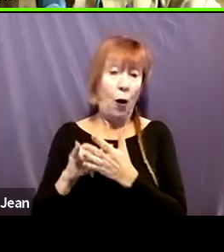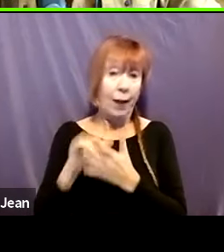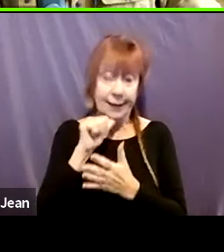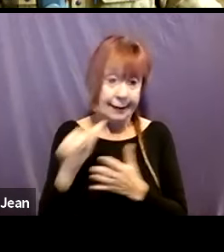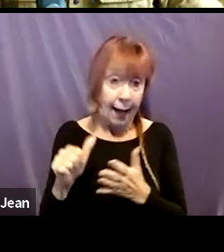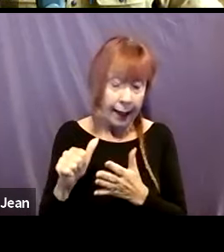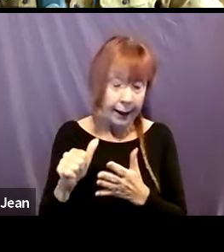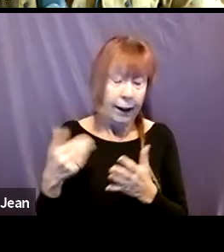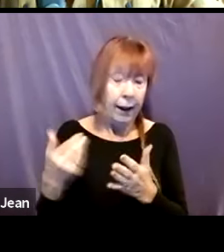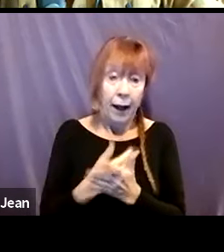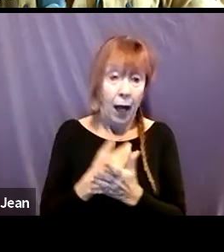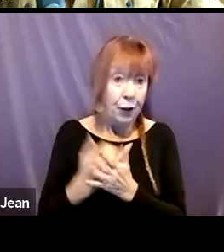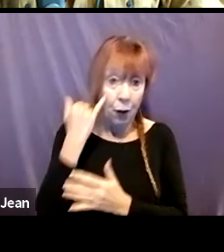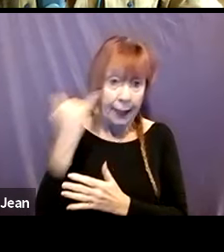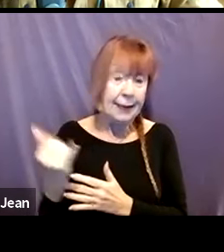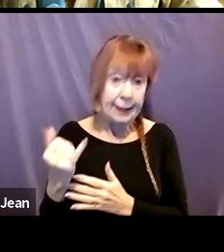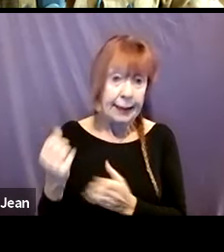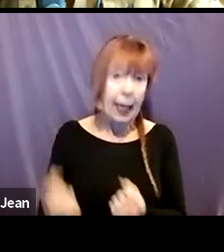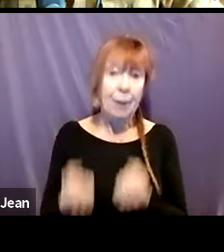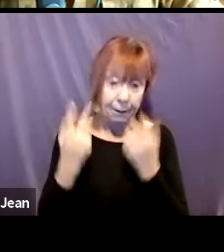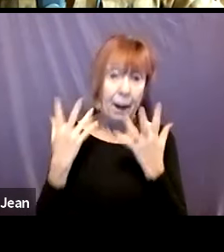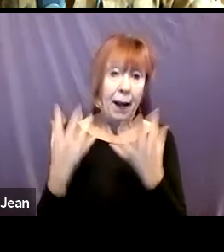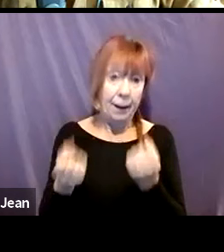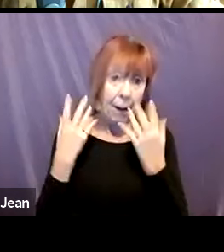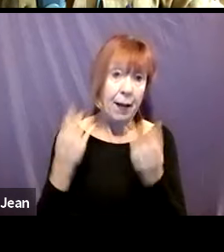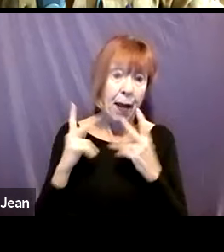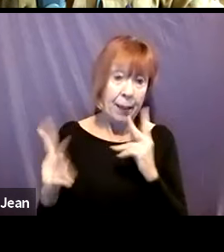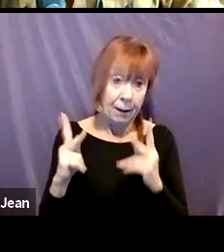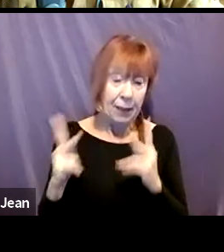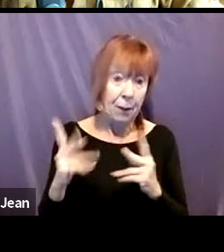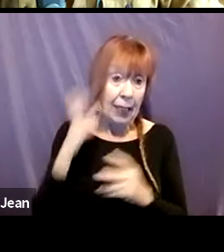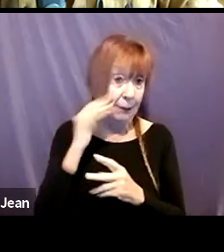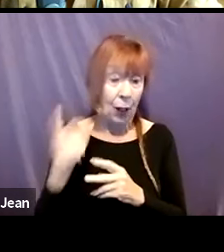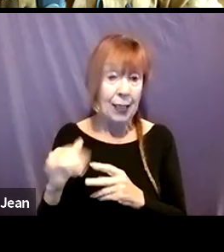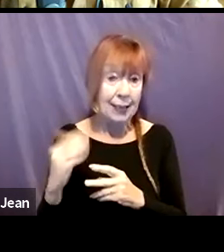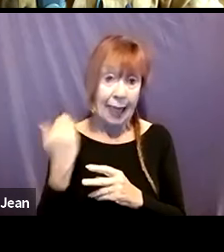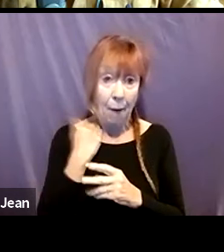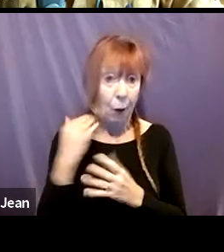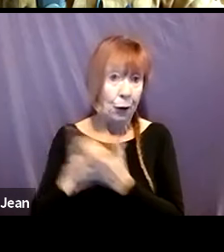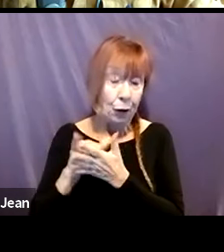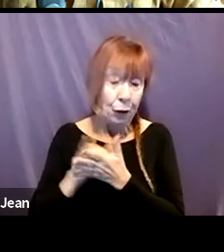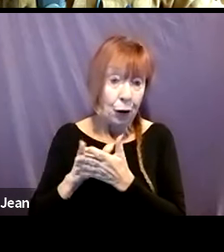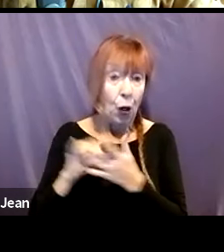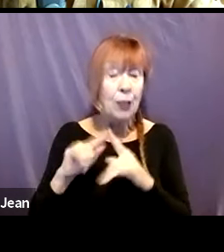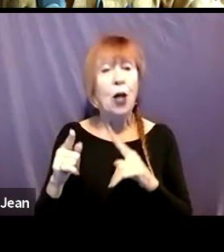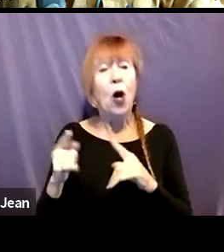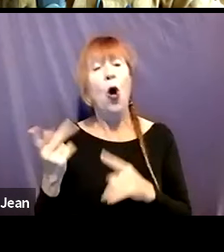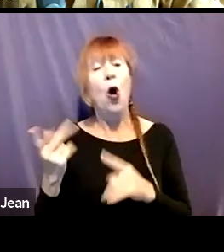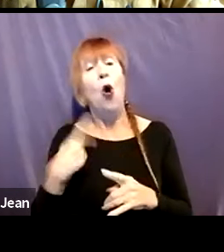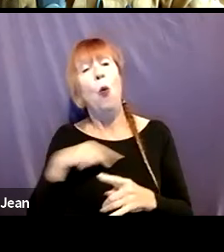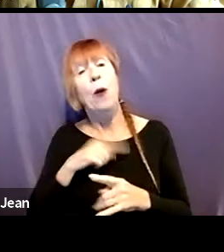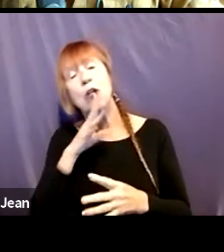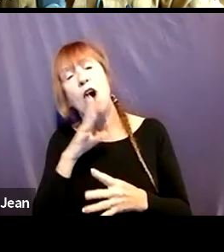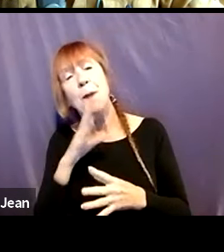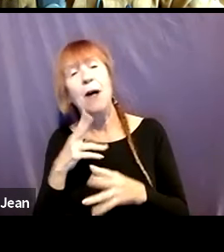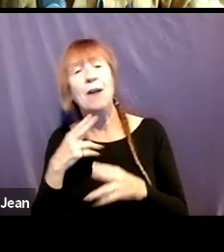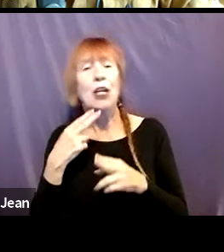literally, that's like everyone's idea, but we just kind of were talking about anecdotes, and Luke had a lot of anecdotes